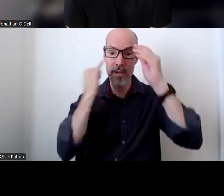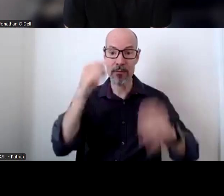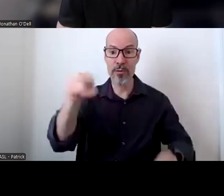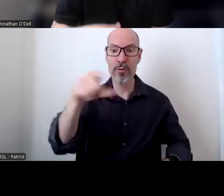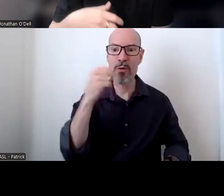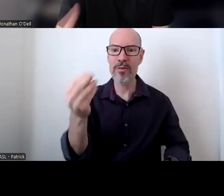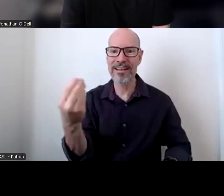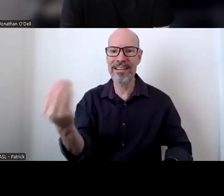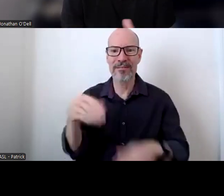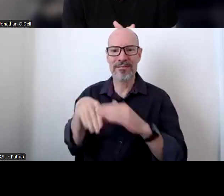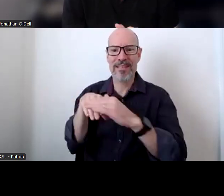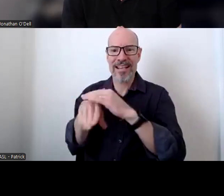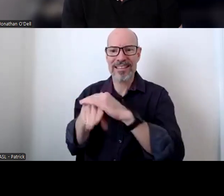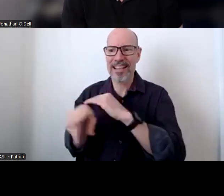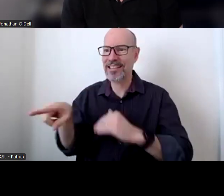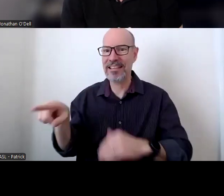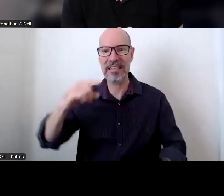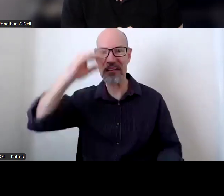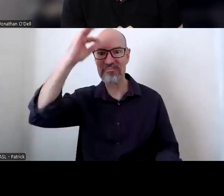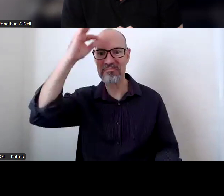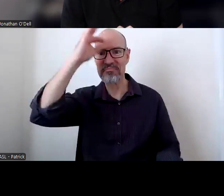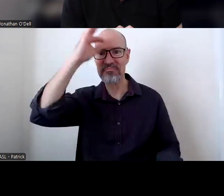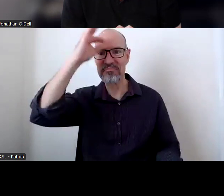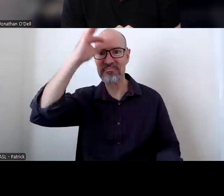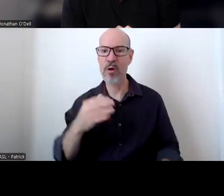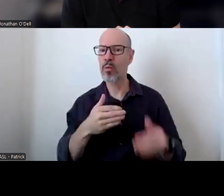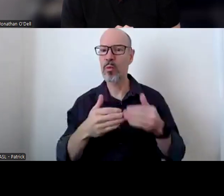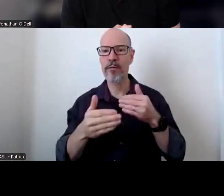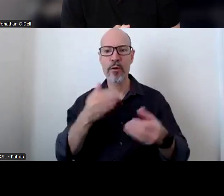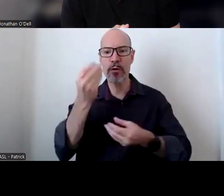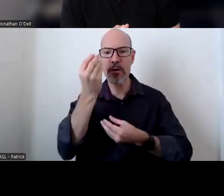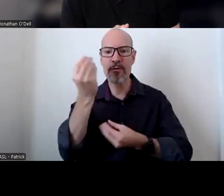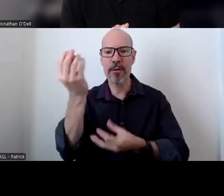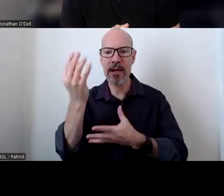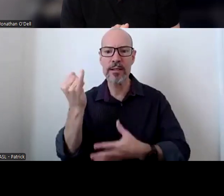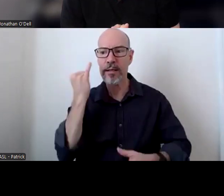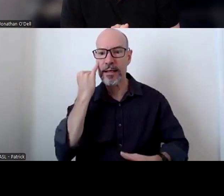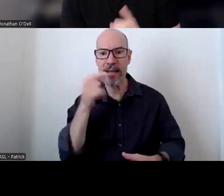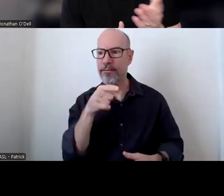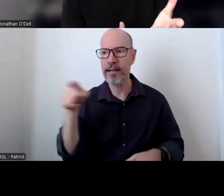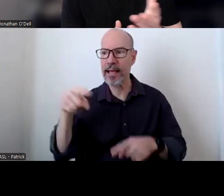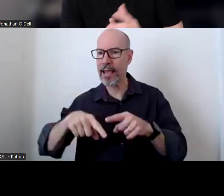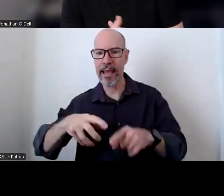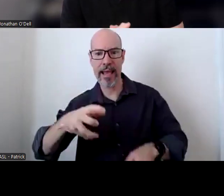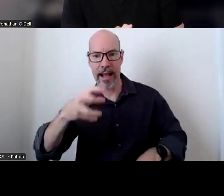accessible for somebody, they will not know it exists. They will not know the is in a format that they can't